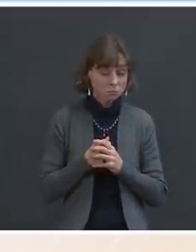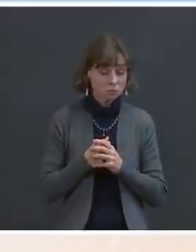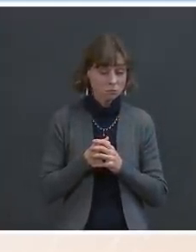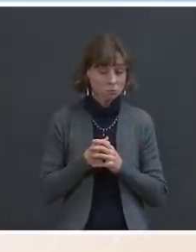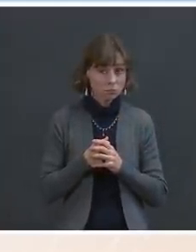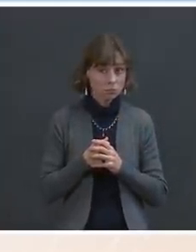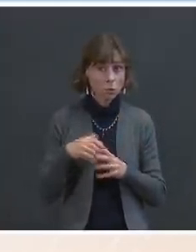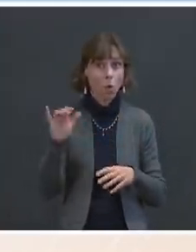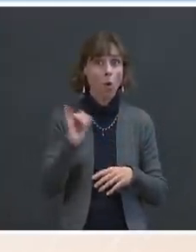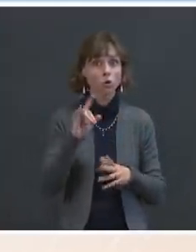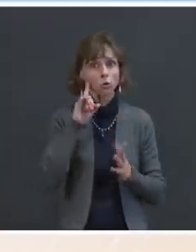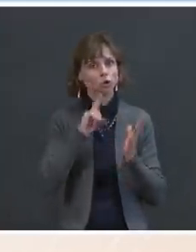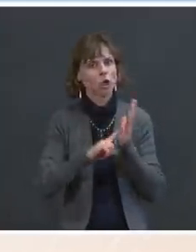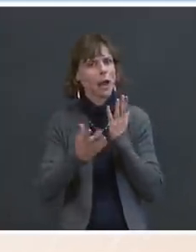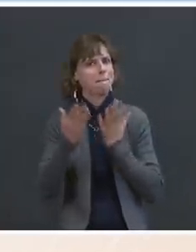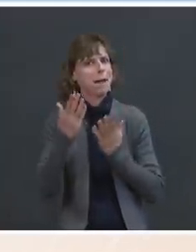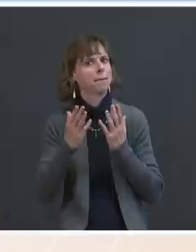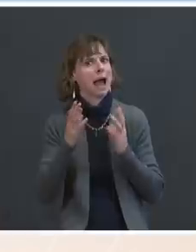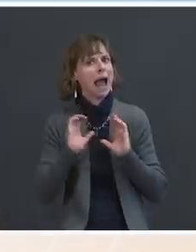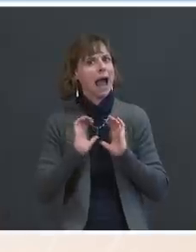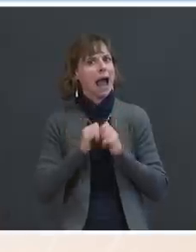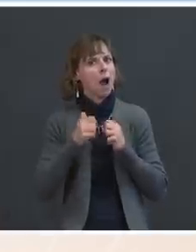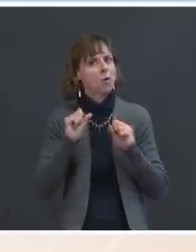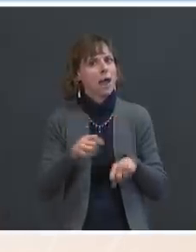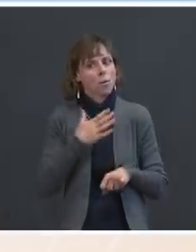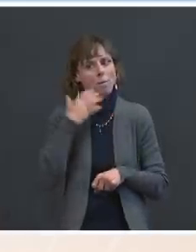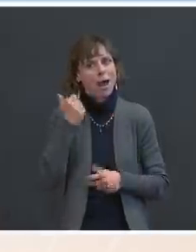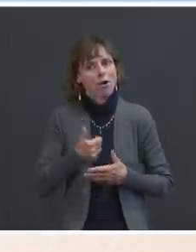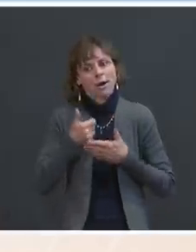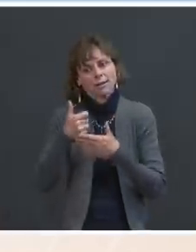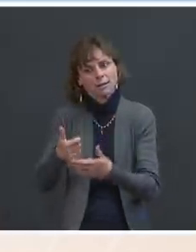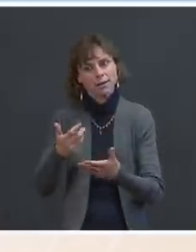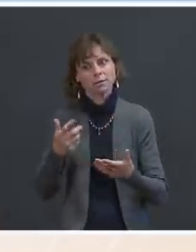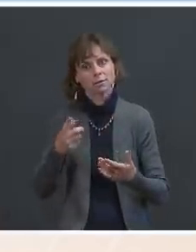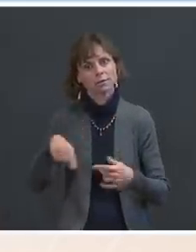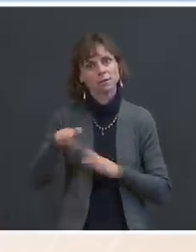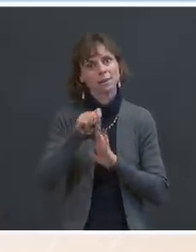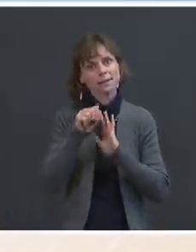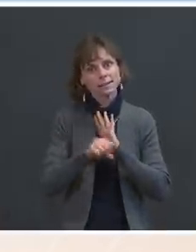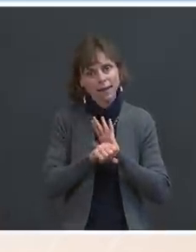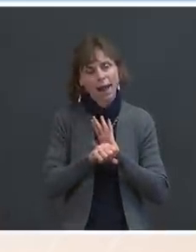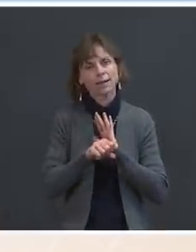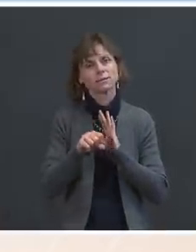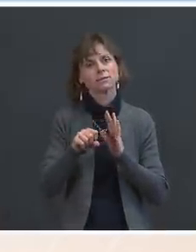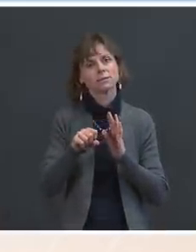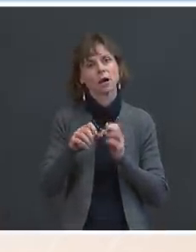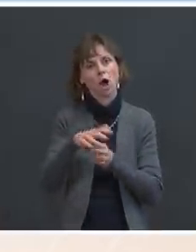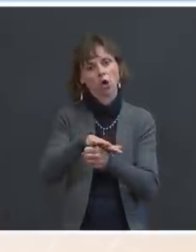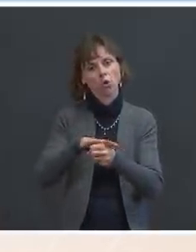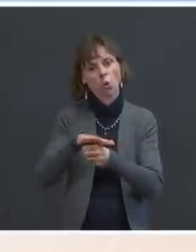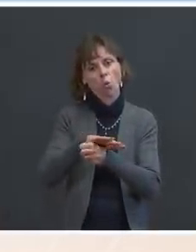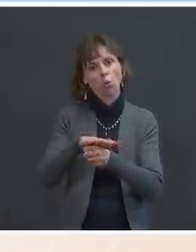how we can better assist state and local governments who have their own websites where they are utilized by ma- --